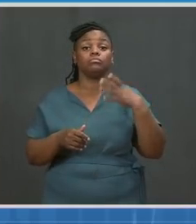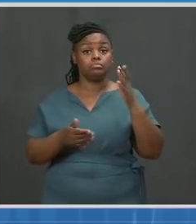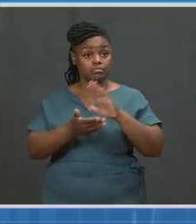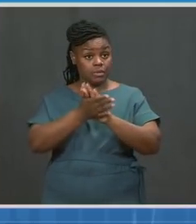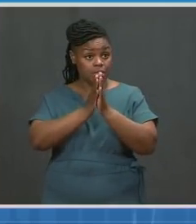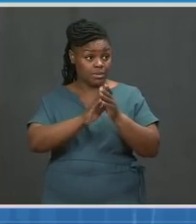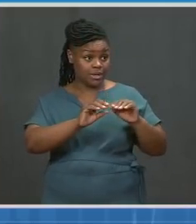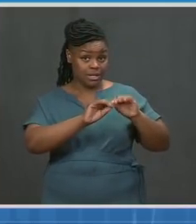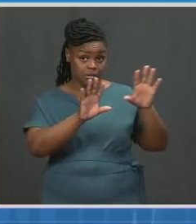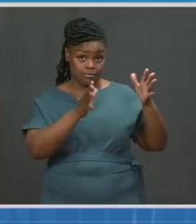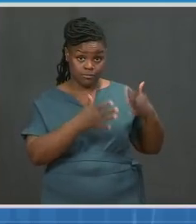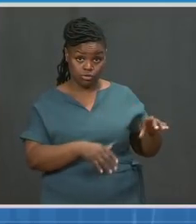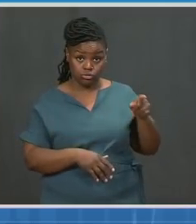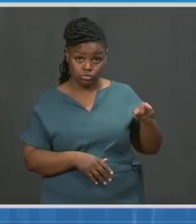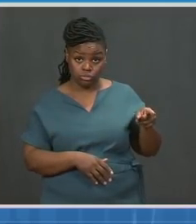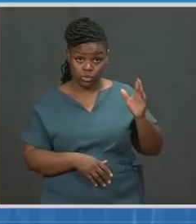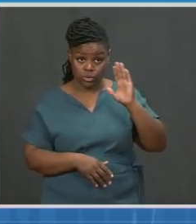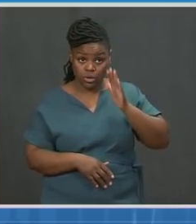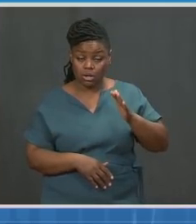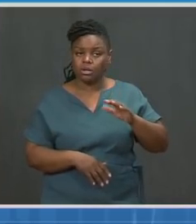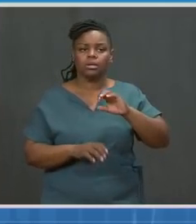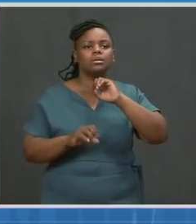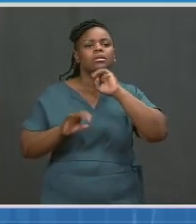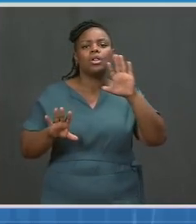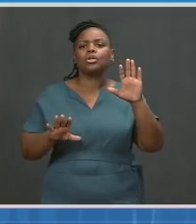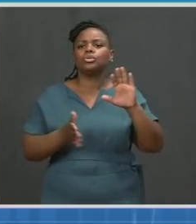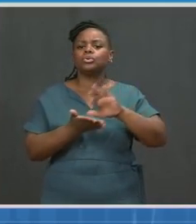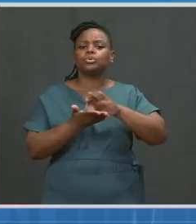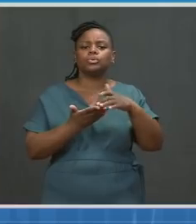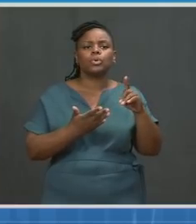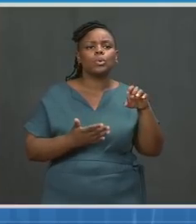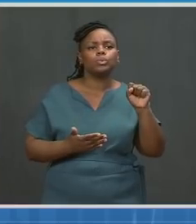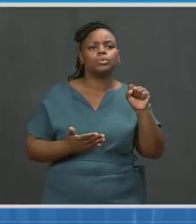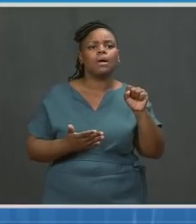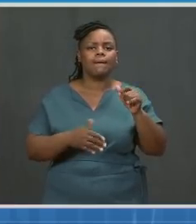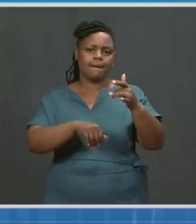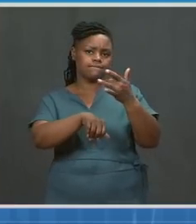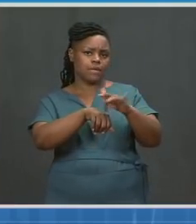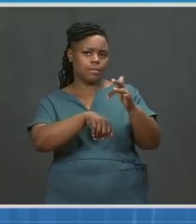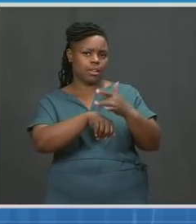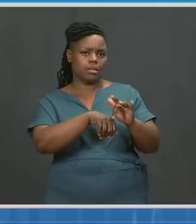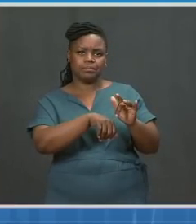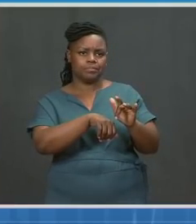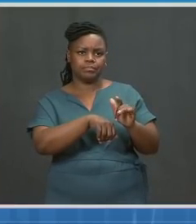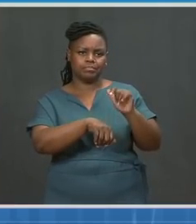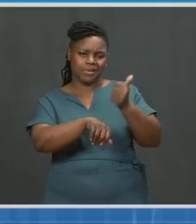none of those doses are yet made available based upon FDA inspection.